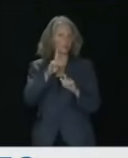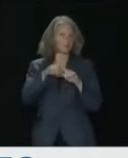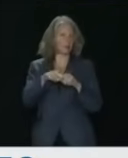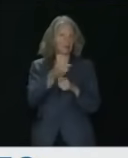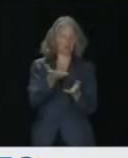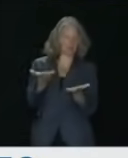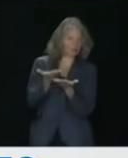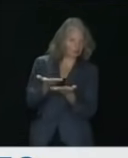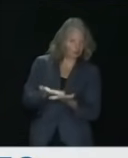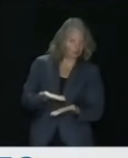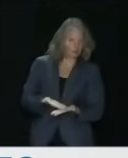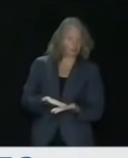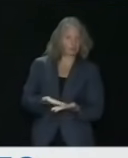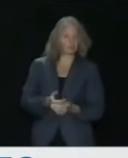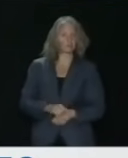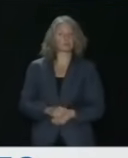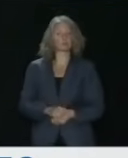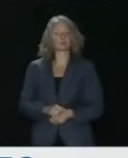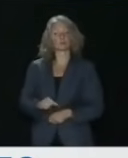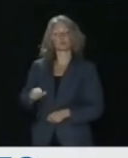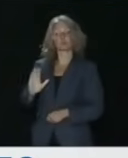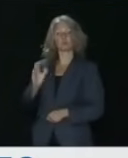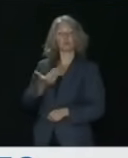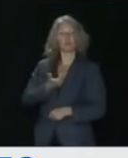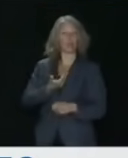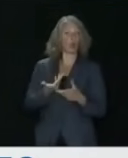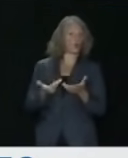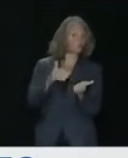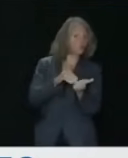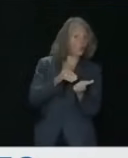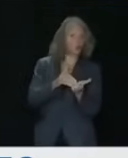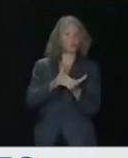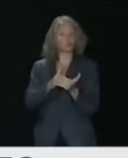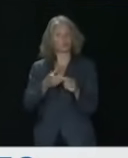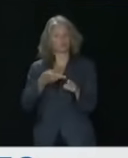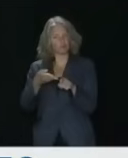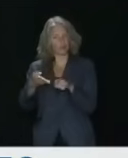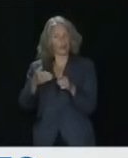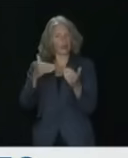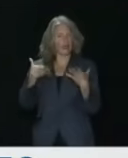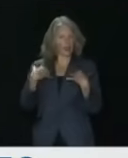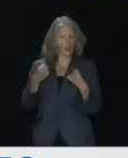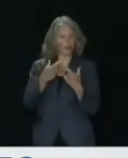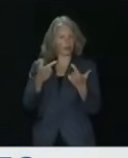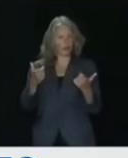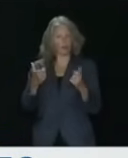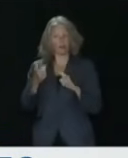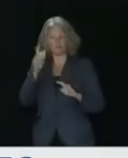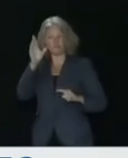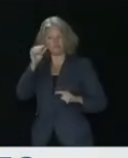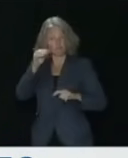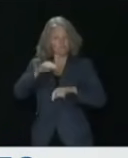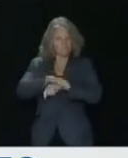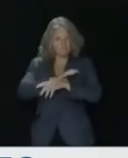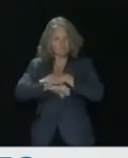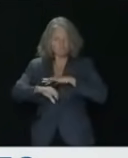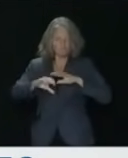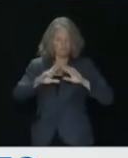RECOMMENDATIONS AS NEEDED. CANADA'S REGULATORY PUBLIC